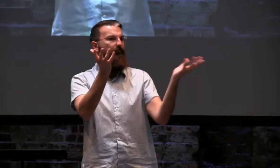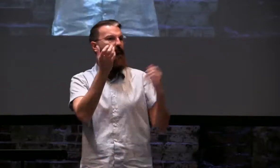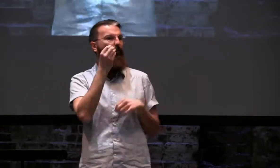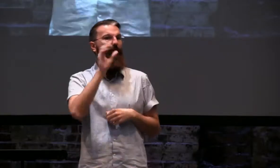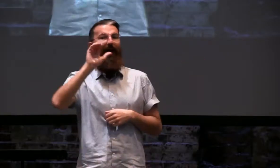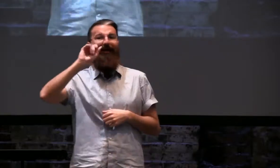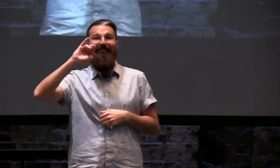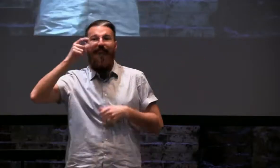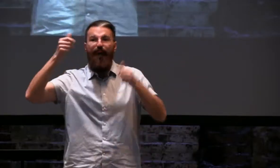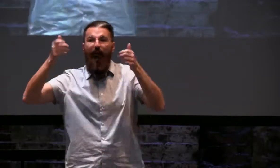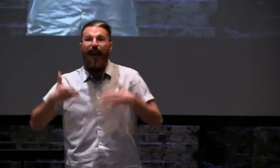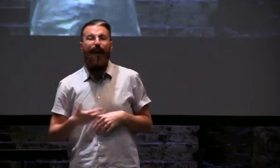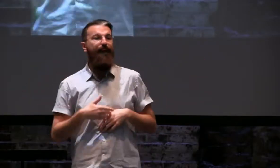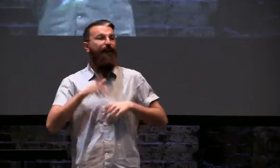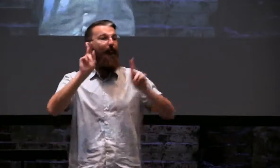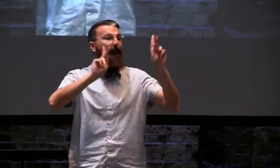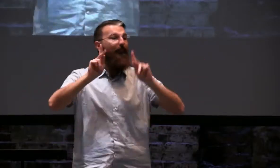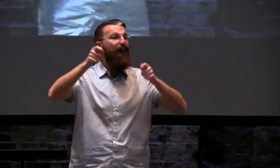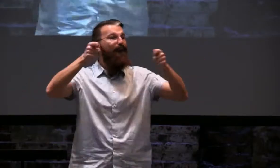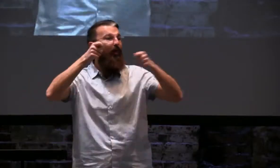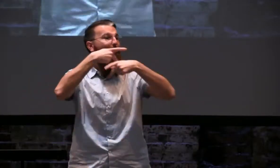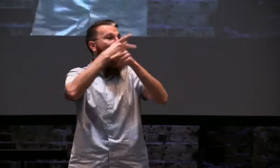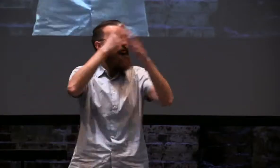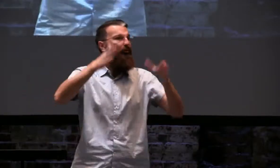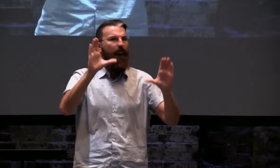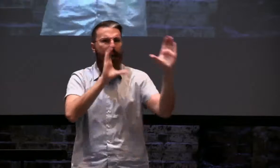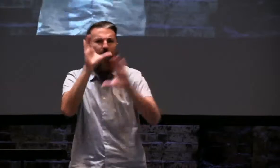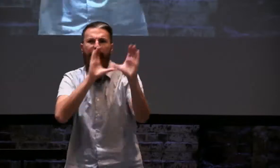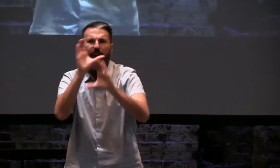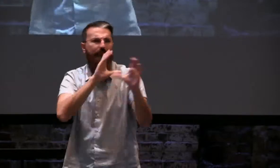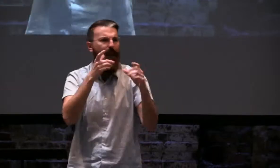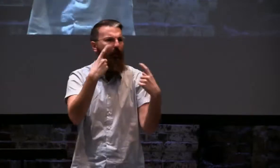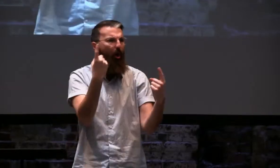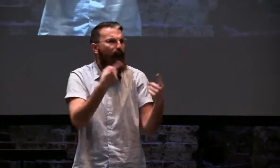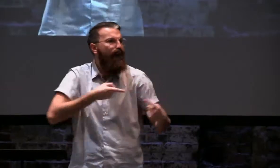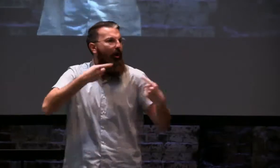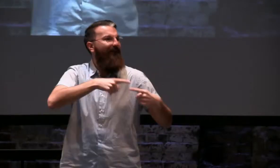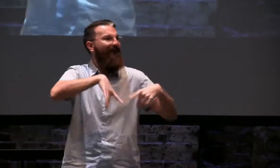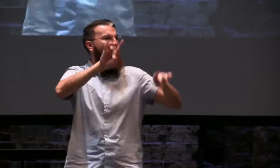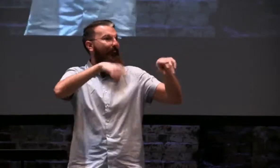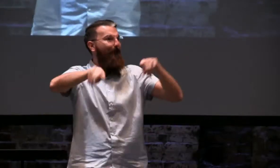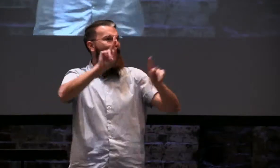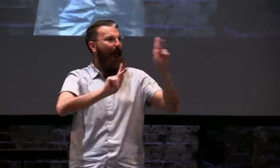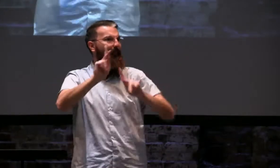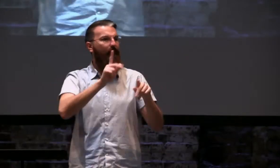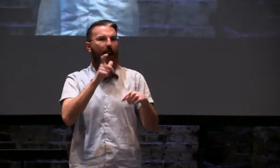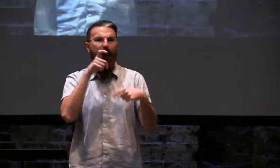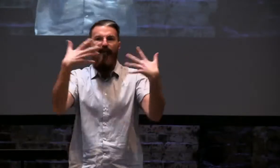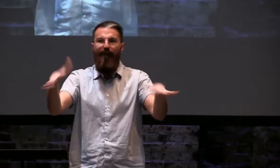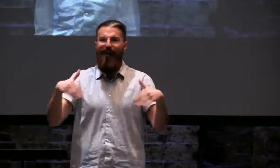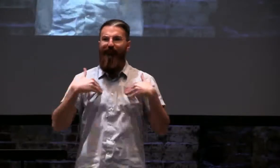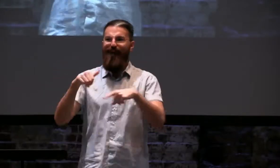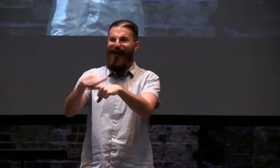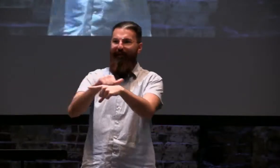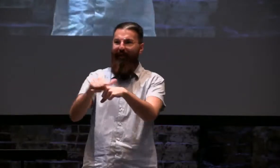the Deaf Talent movement. We want to find all the producers, directors, artists, those individuals who are struggling